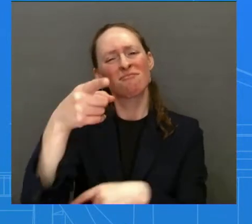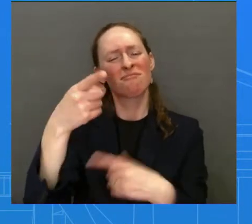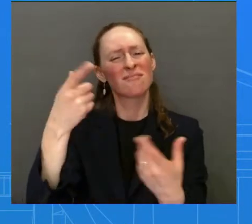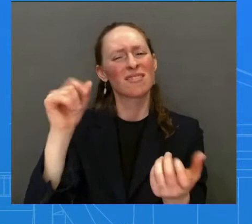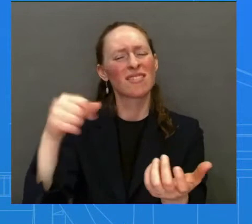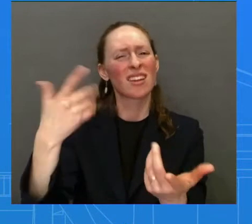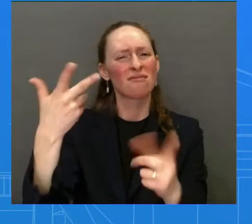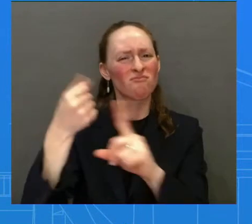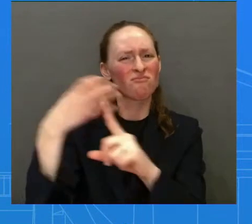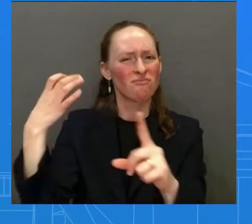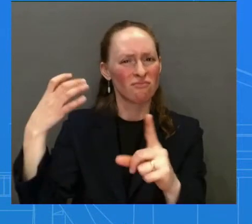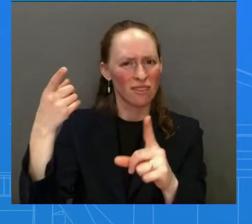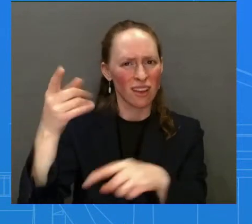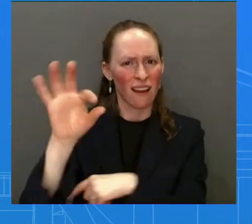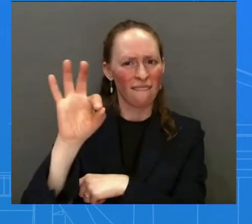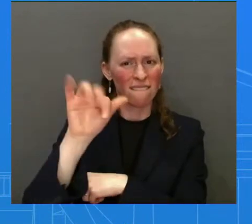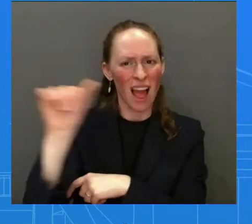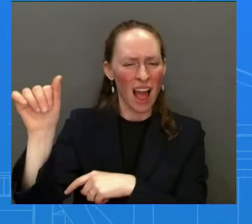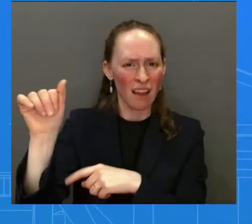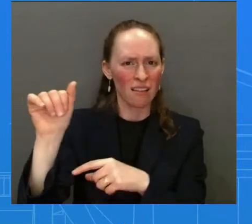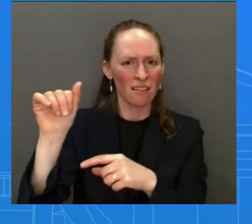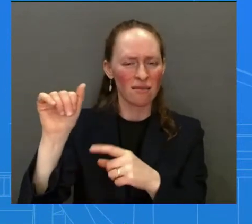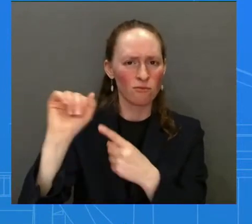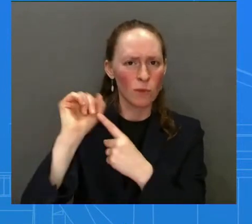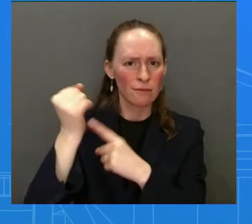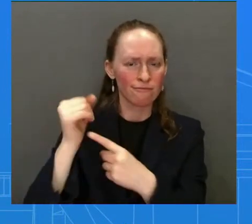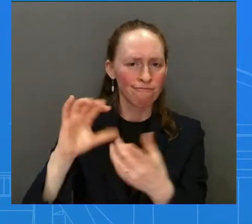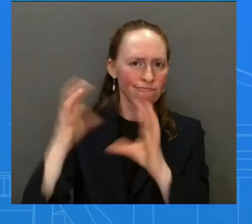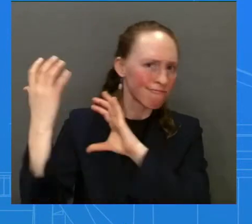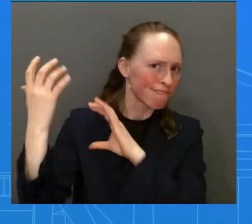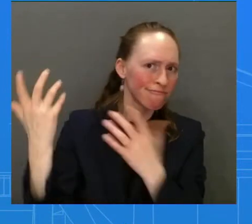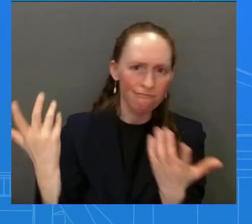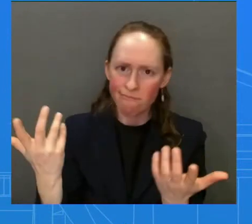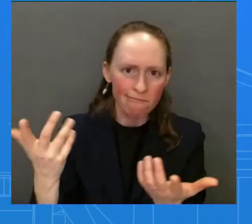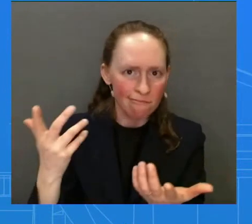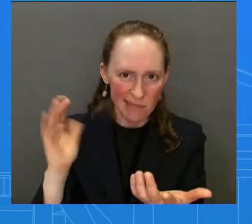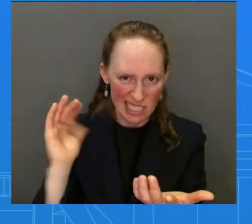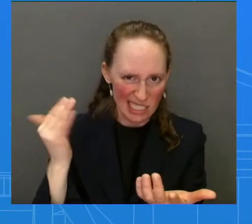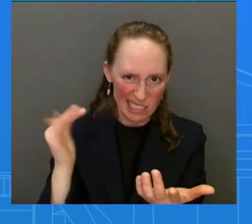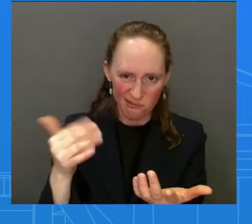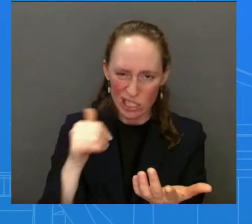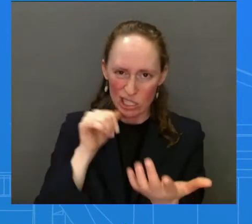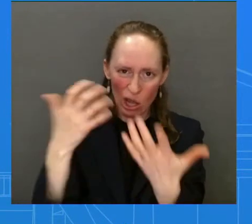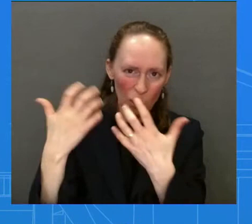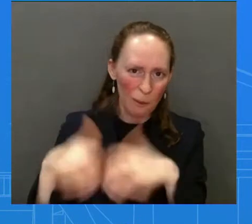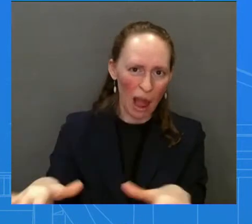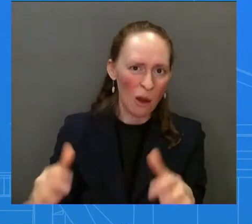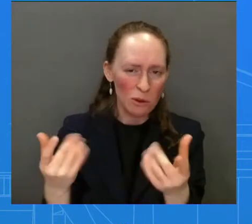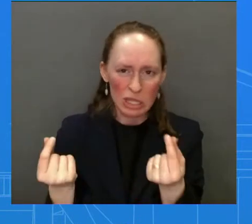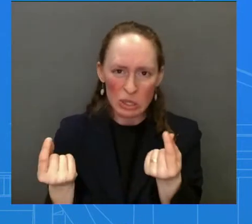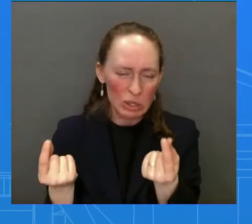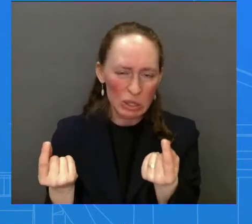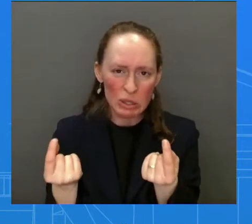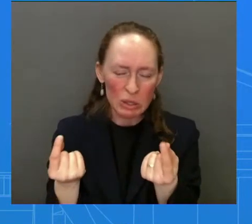there have been some high-profile incidents, and people are concerned about the safety of our commercial aviation system. So what's next?